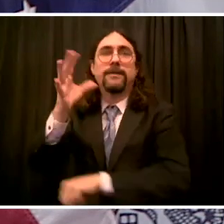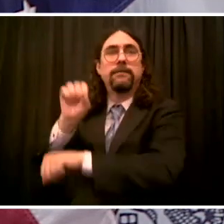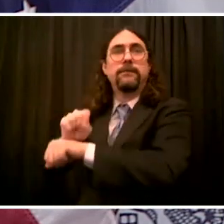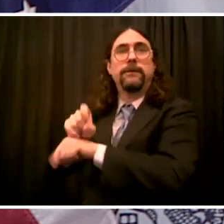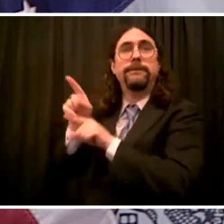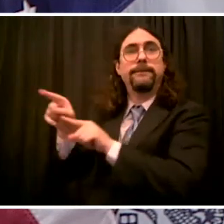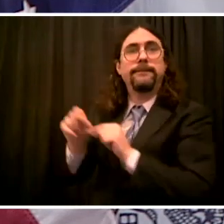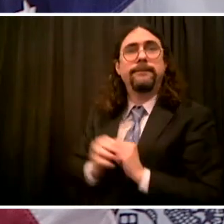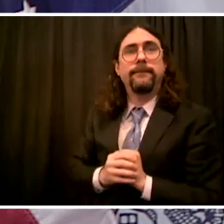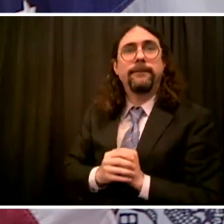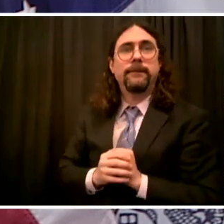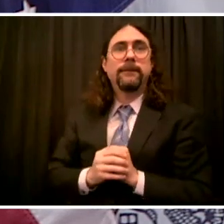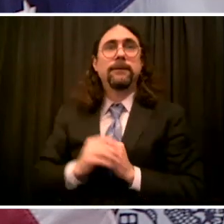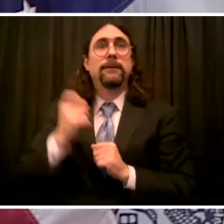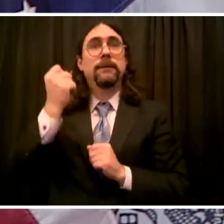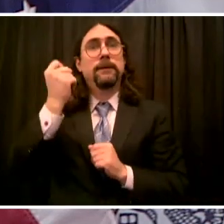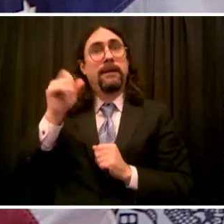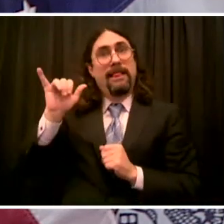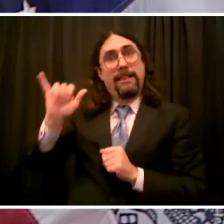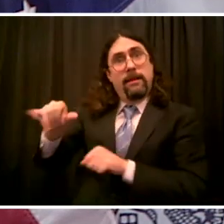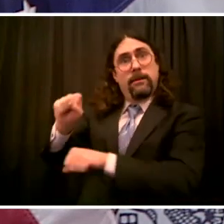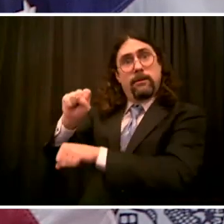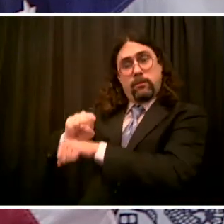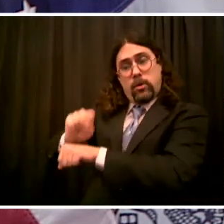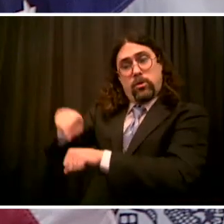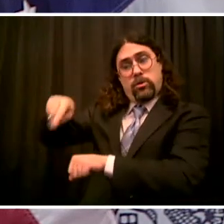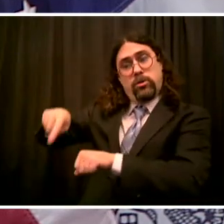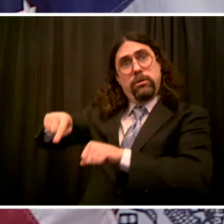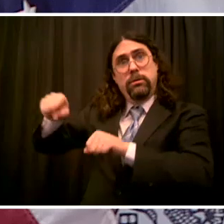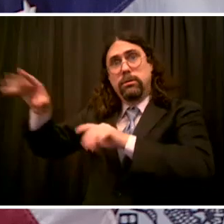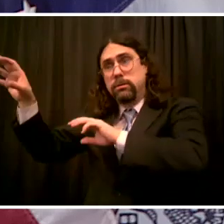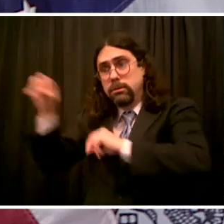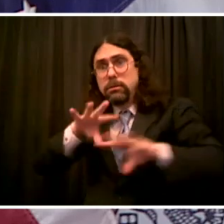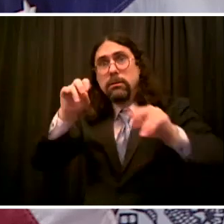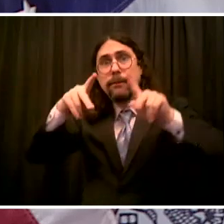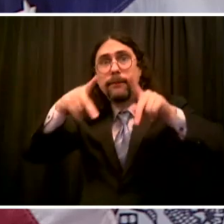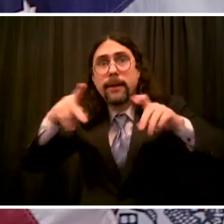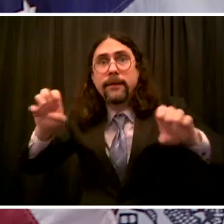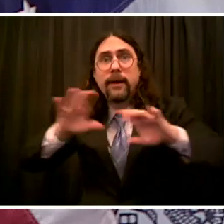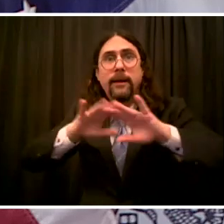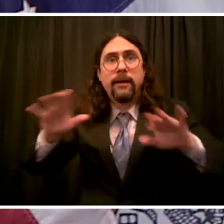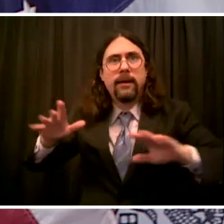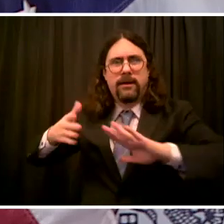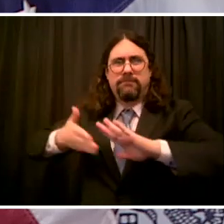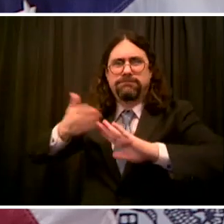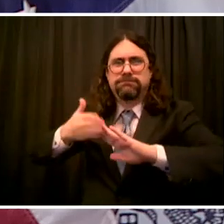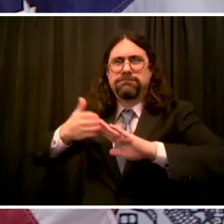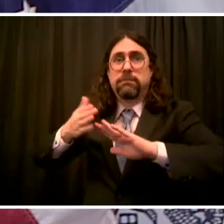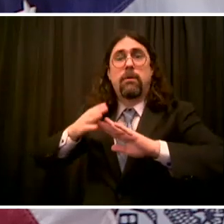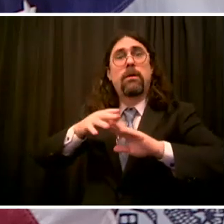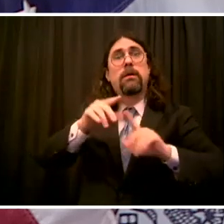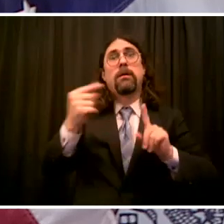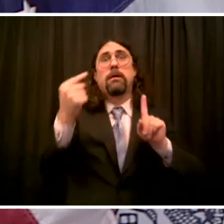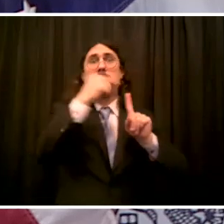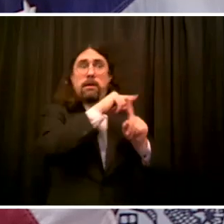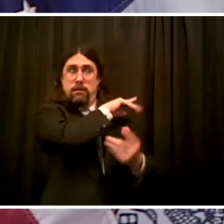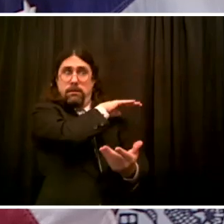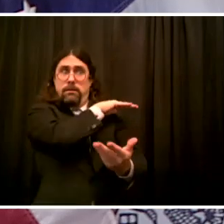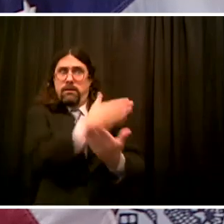PPEs AND MAKING SURE THEY WERE DITSRIUBTE DMORE EFFECTIVELY AND CONSISTENTLY.